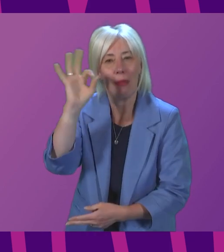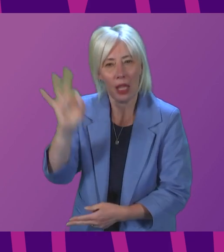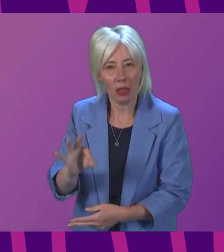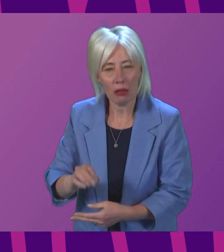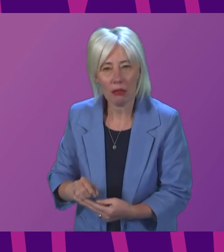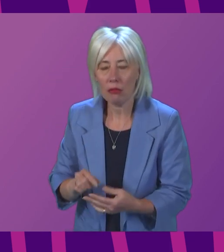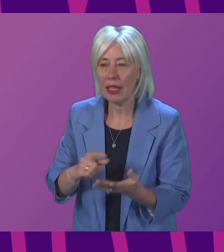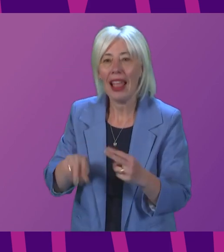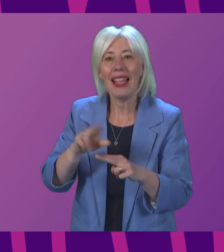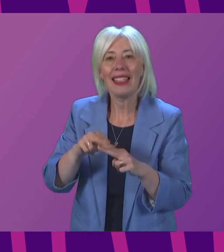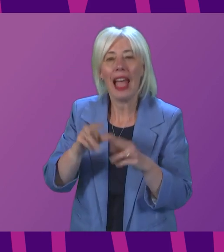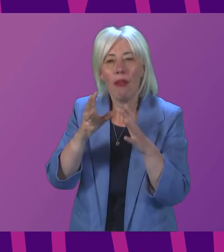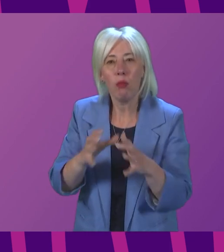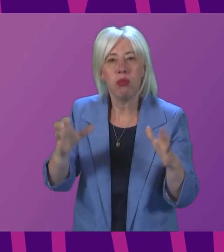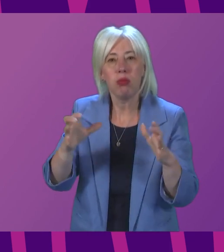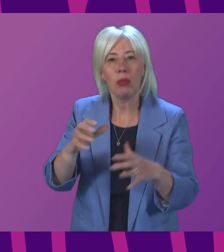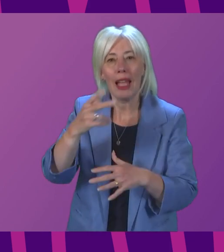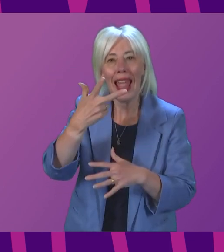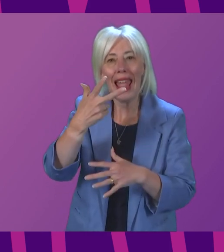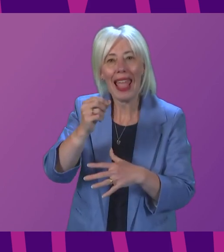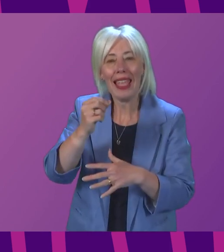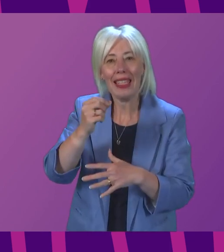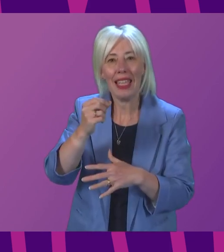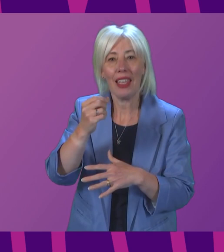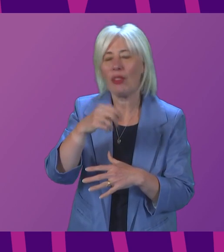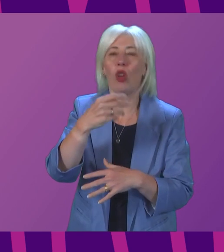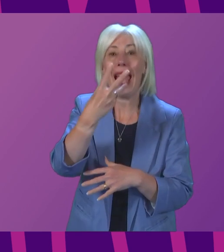and staffing has increased by 83 per cent.